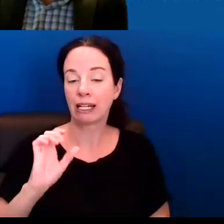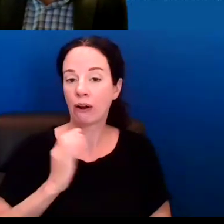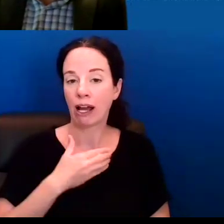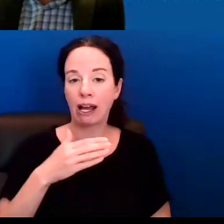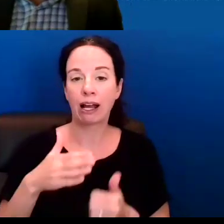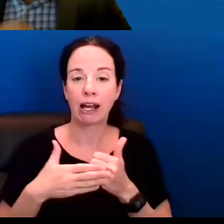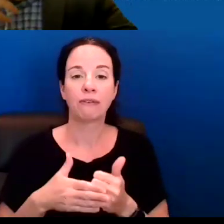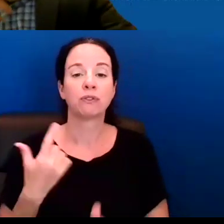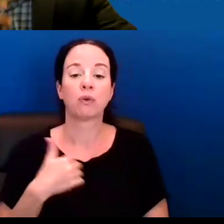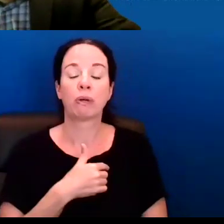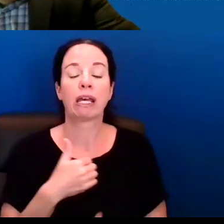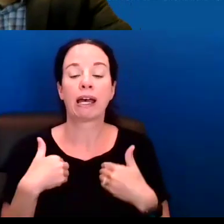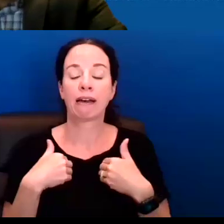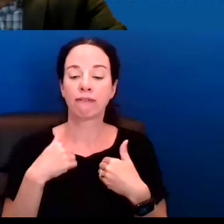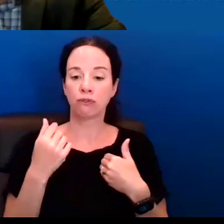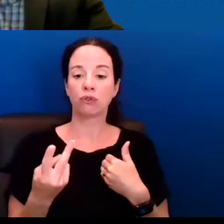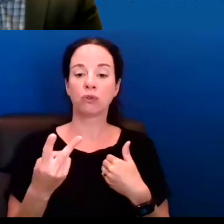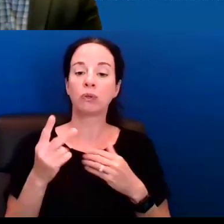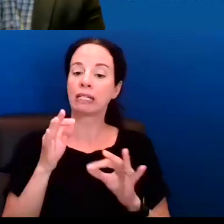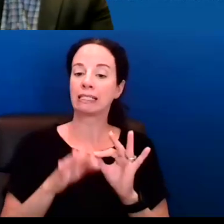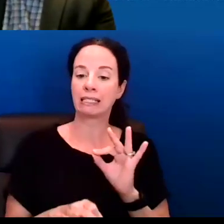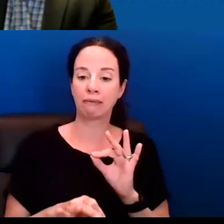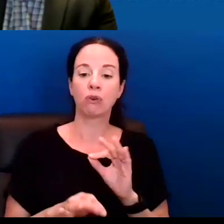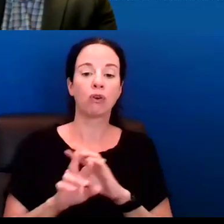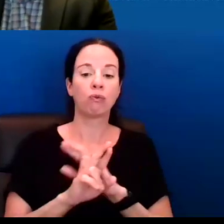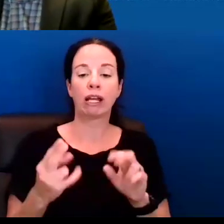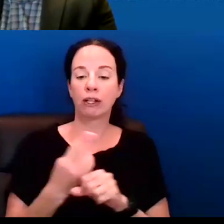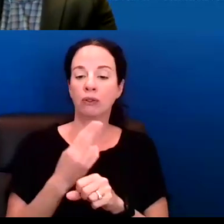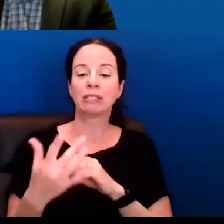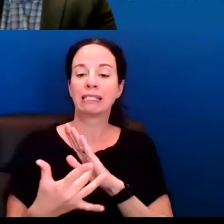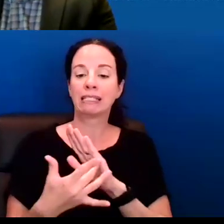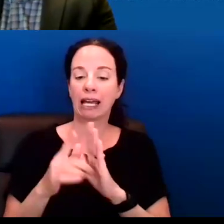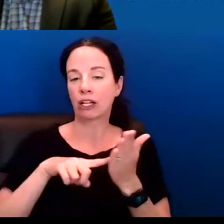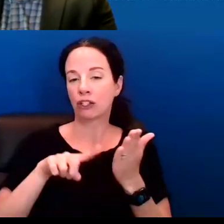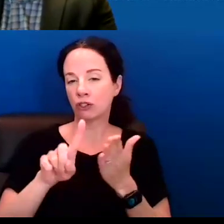Consortium has two simple, ready-to-use tech check questions that help districts understand